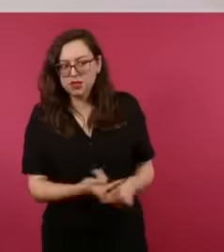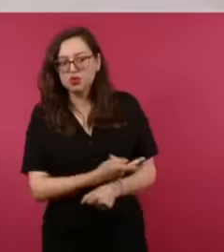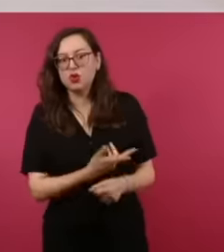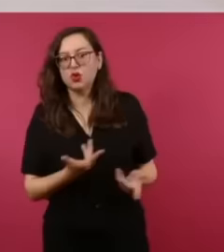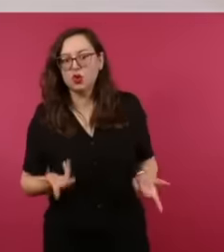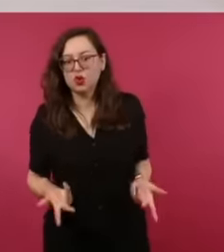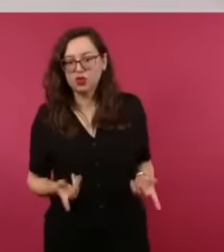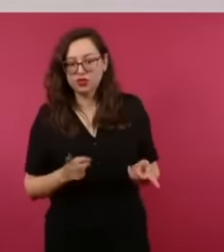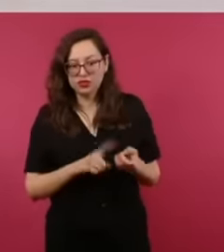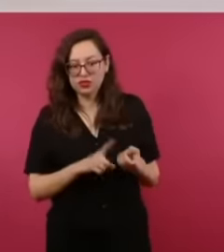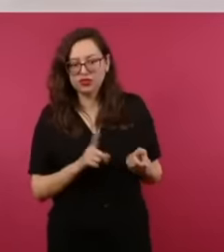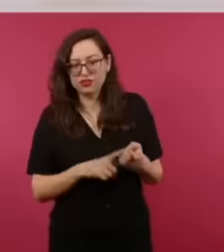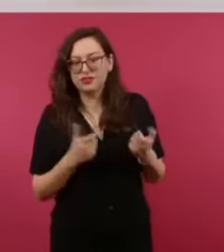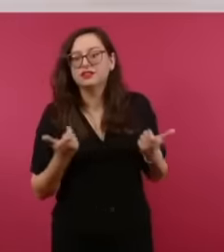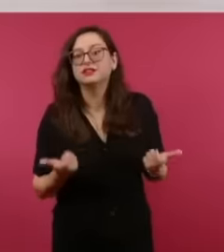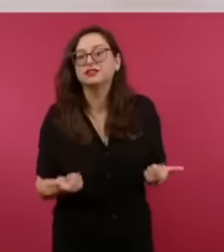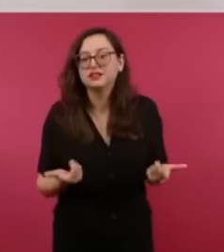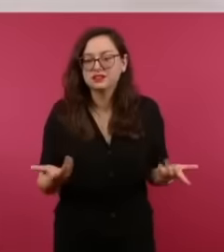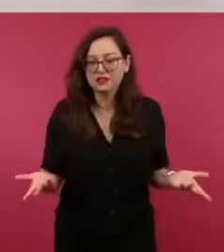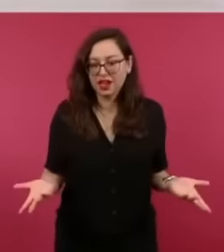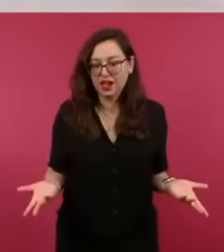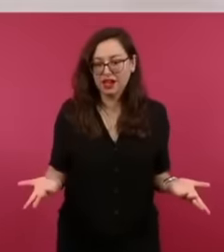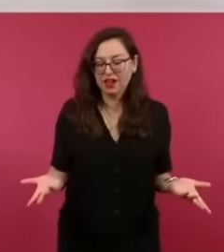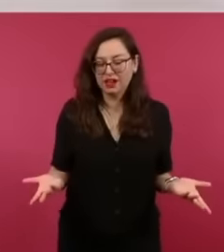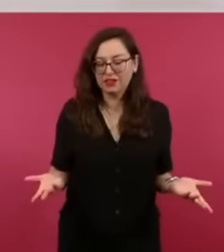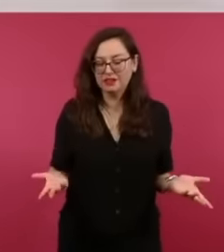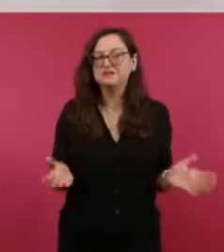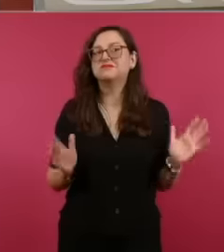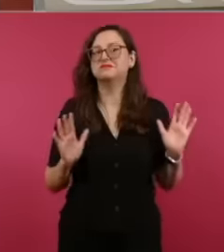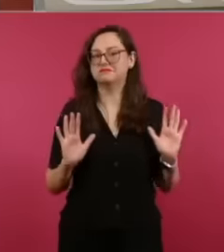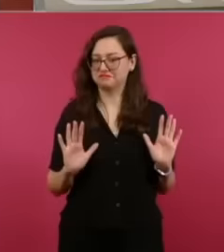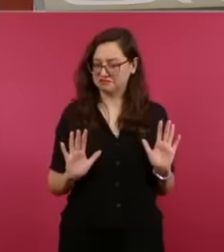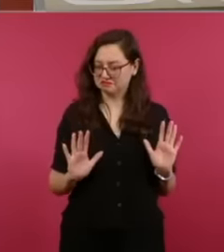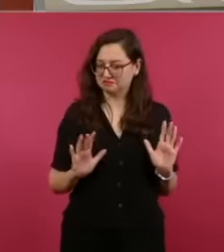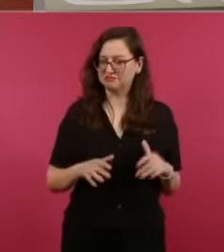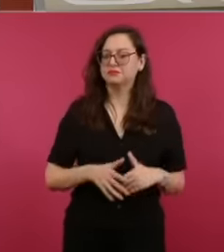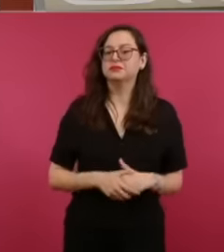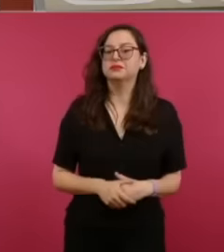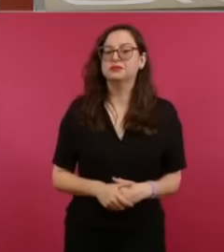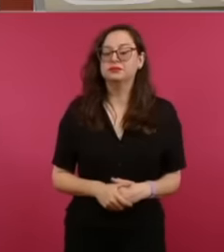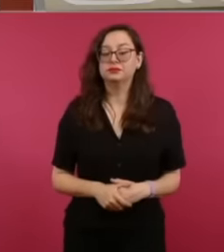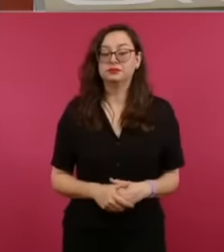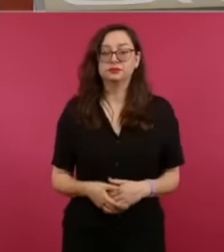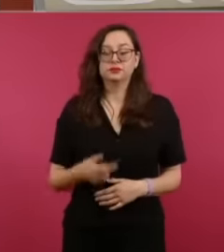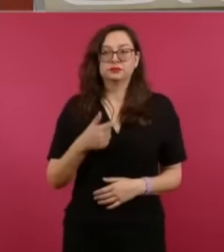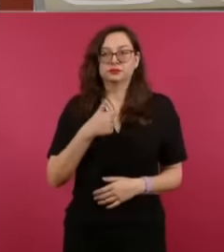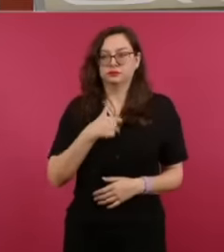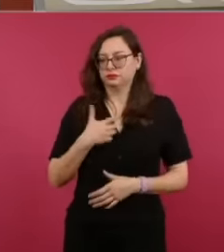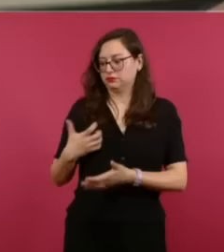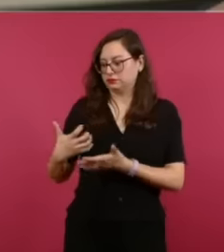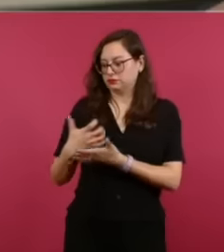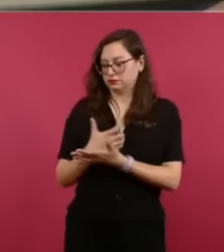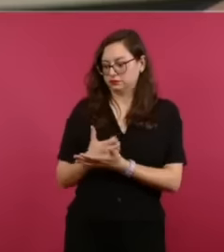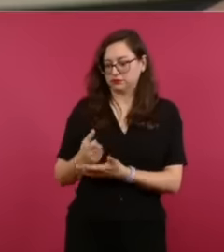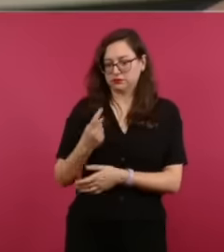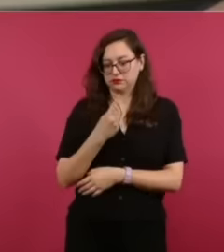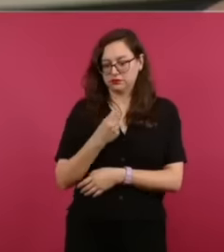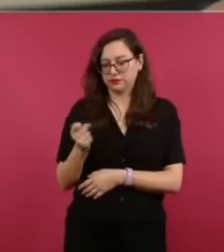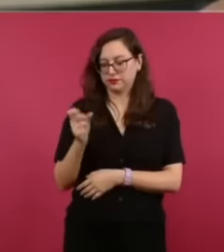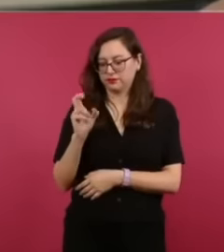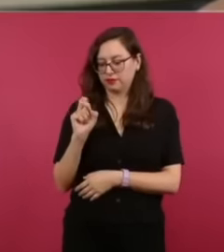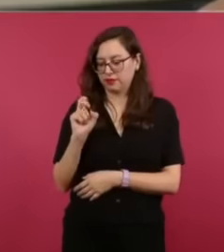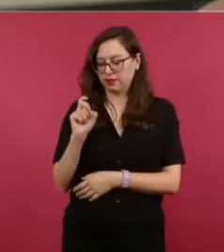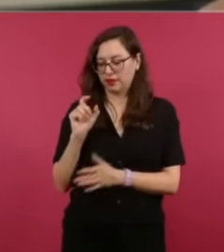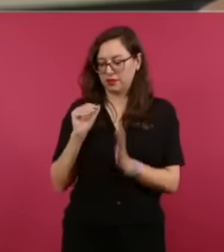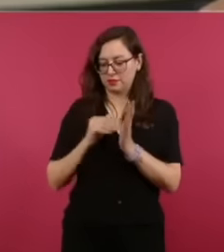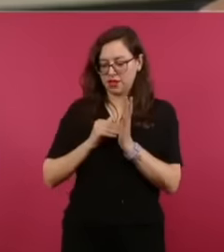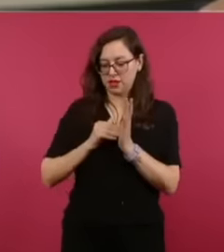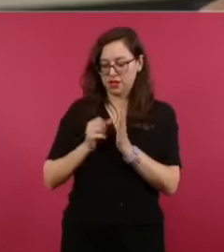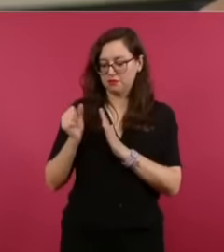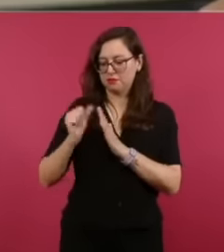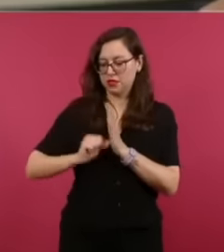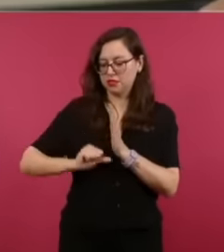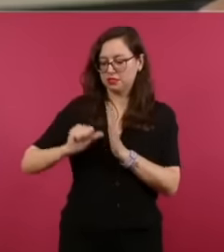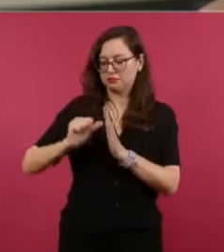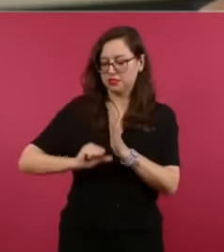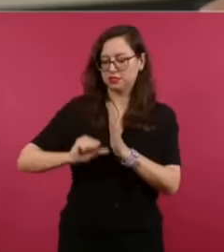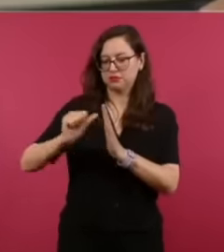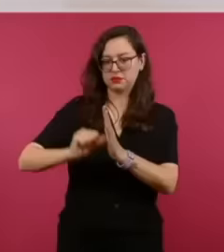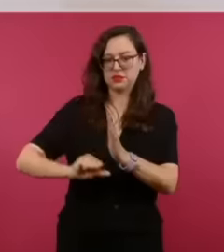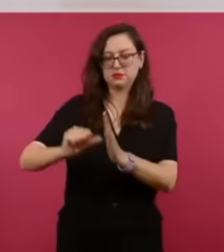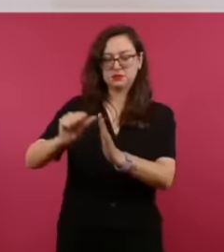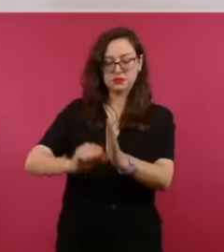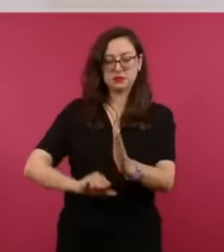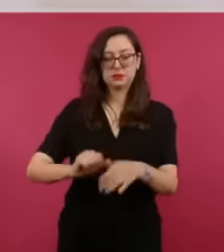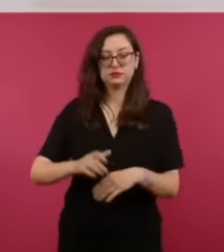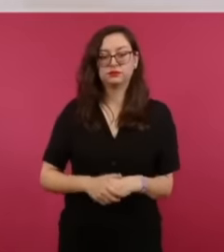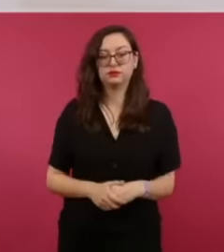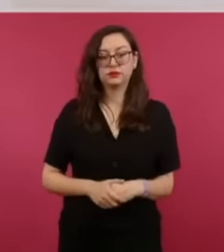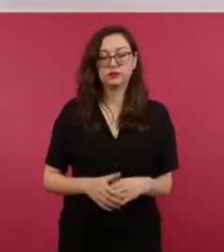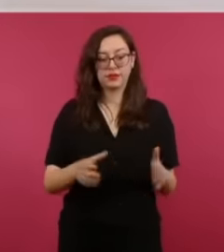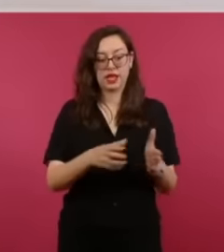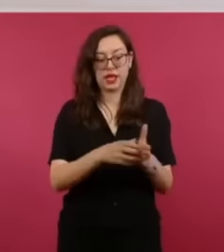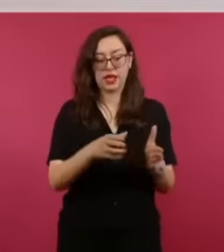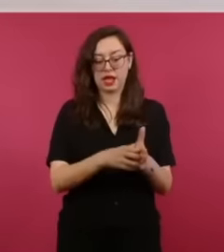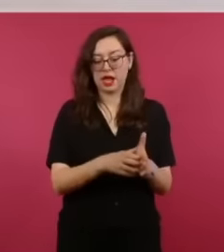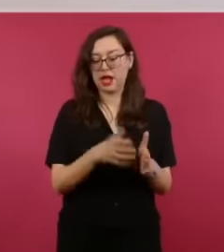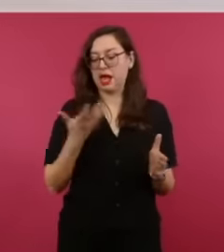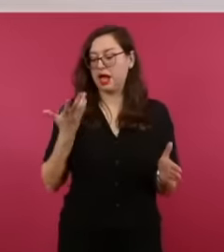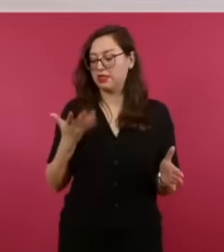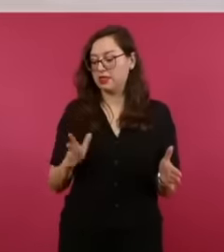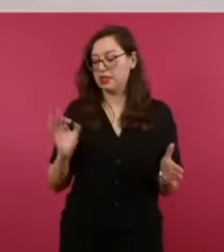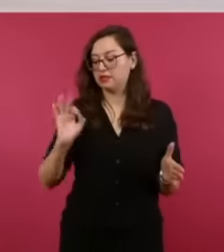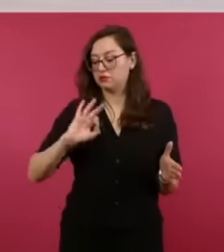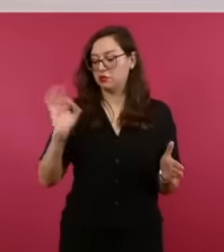Because if I earn 130,000 pesos a month, I contribute 10%. That's how it was before,